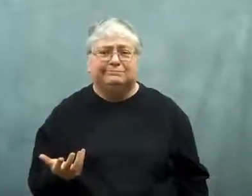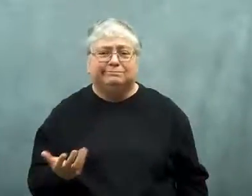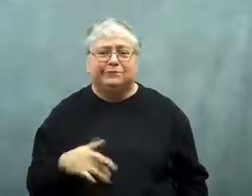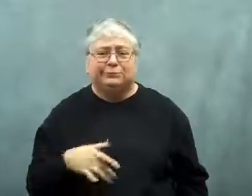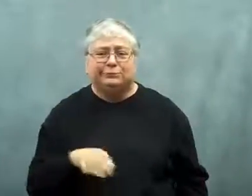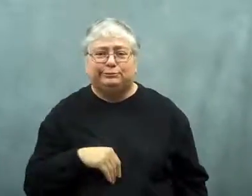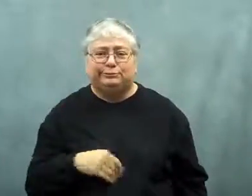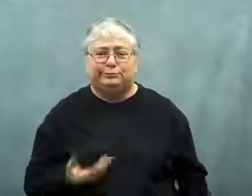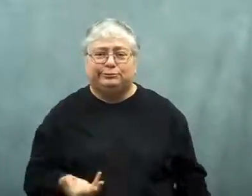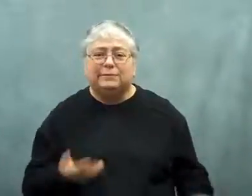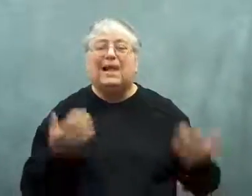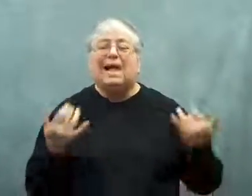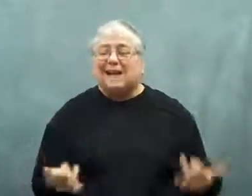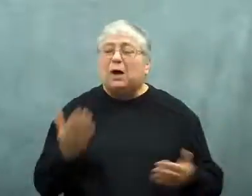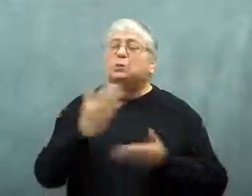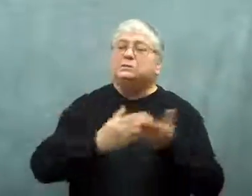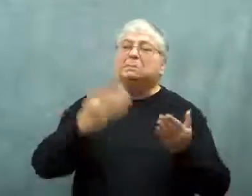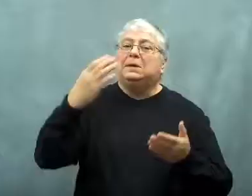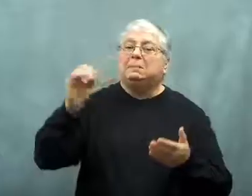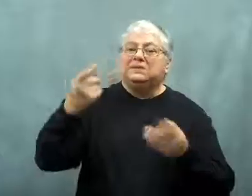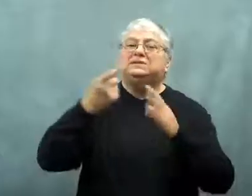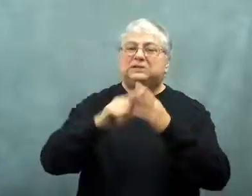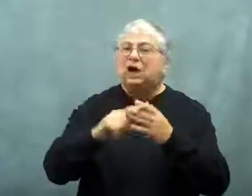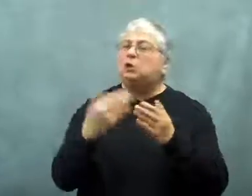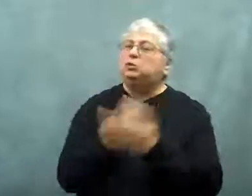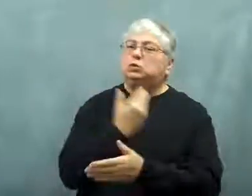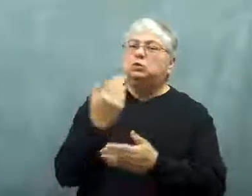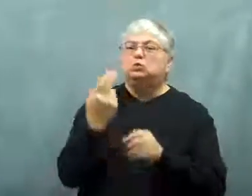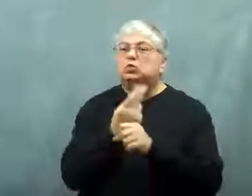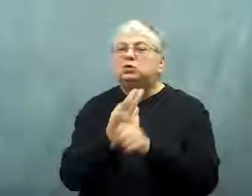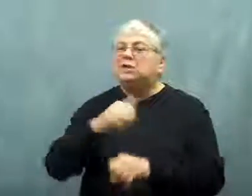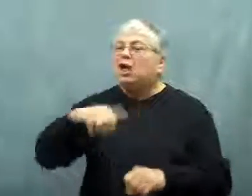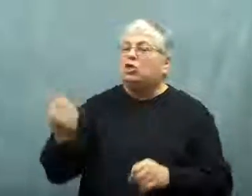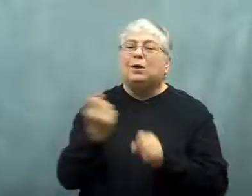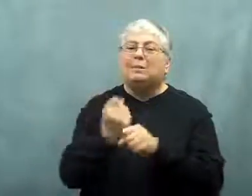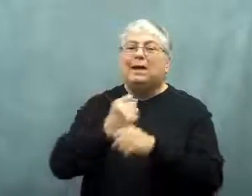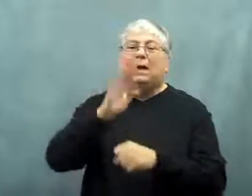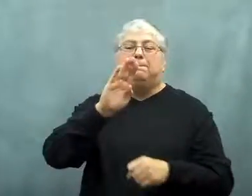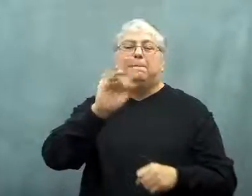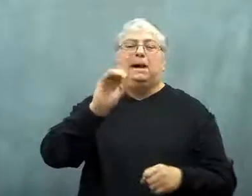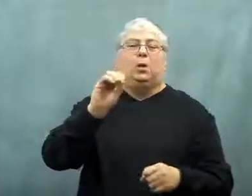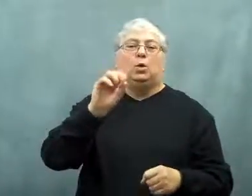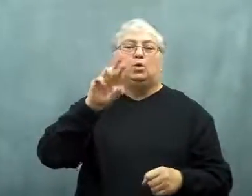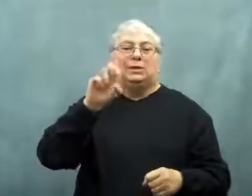How ironic.